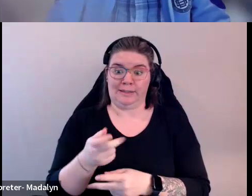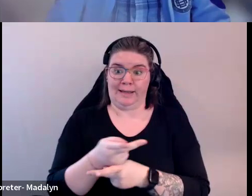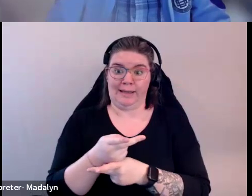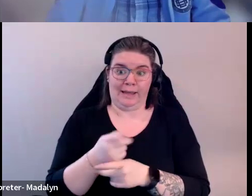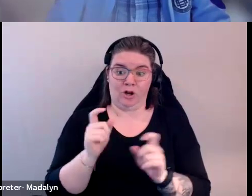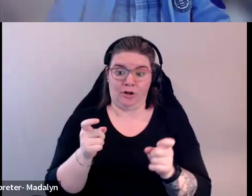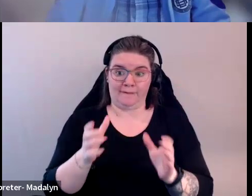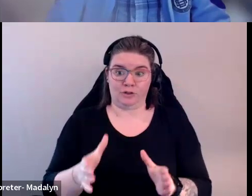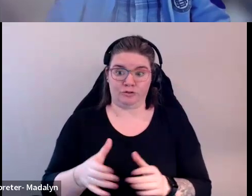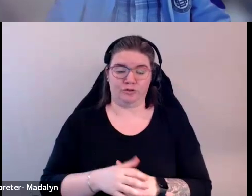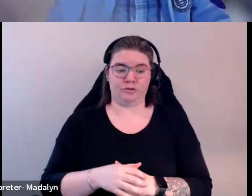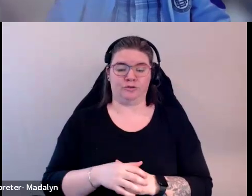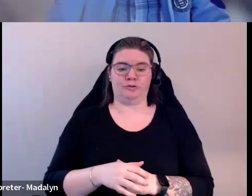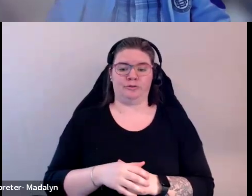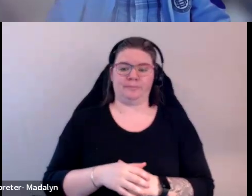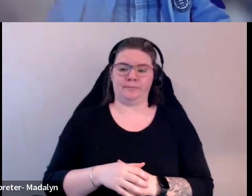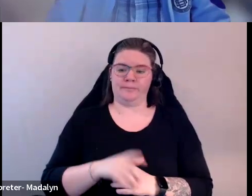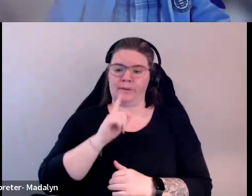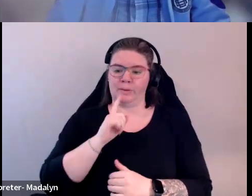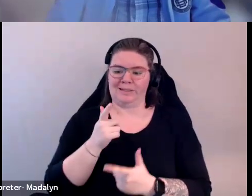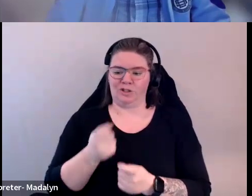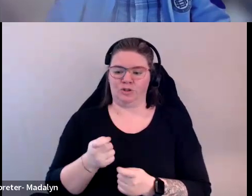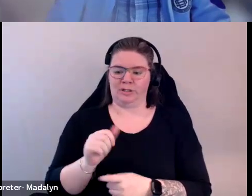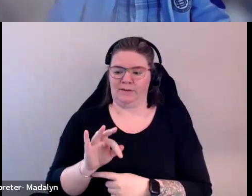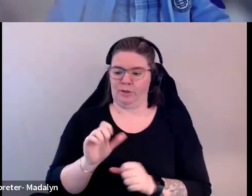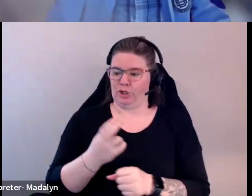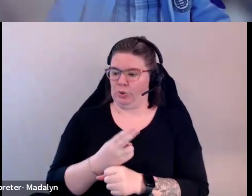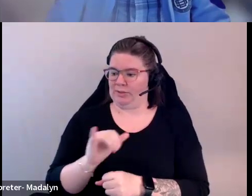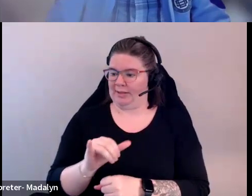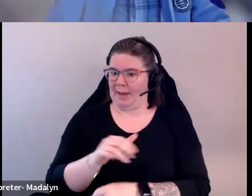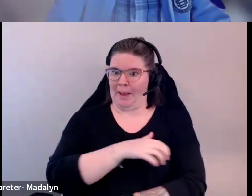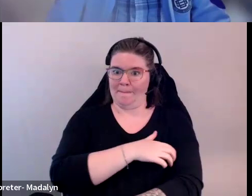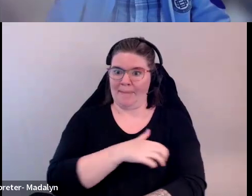Don Posh: it would be interesting if we could harness that power into a voting block. But